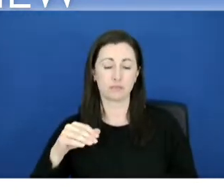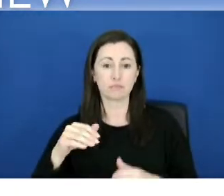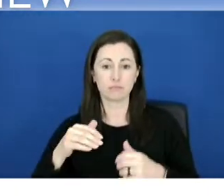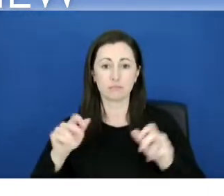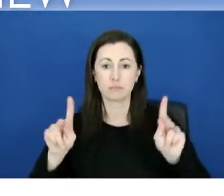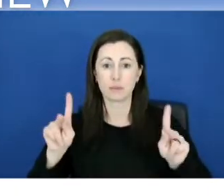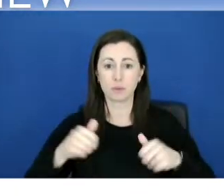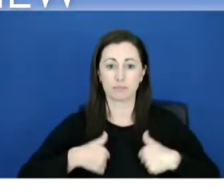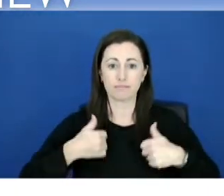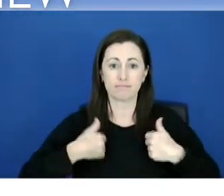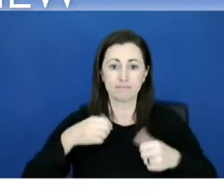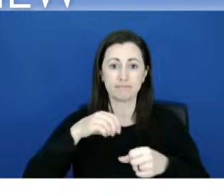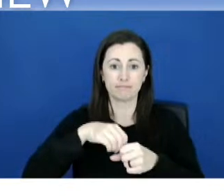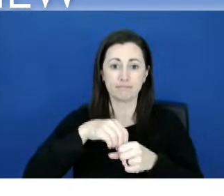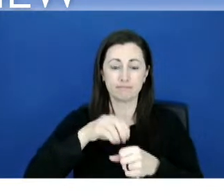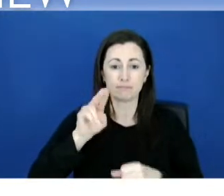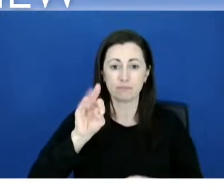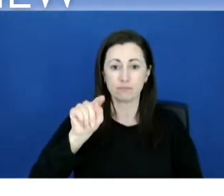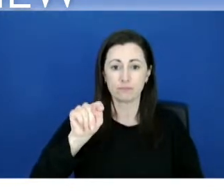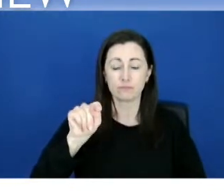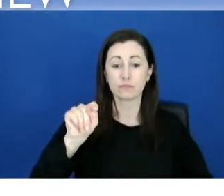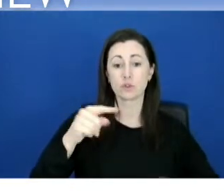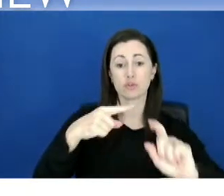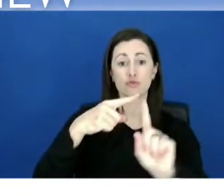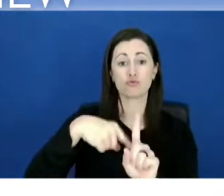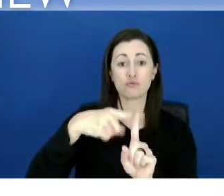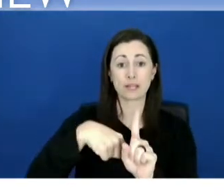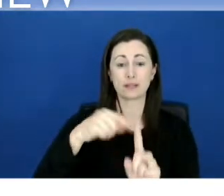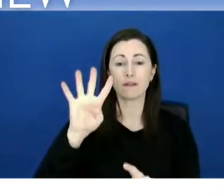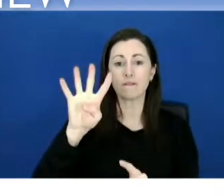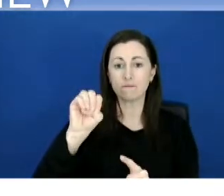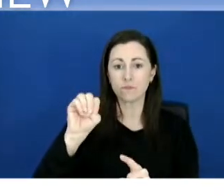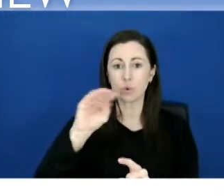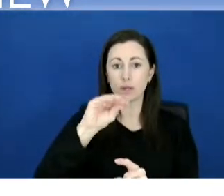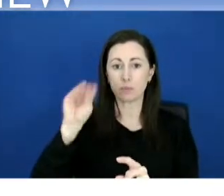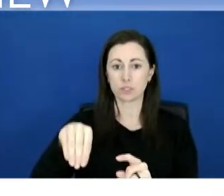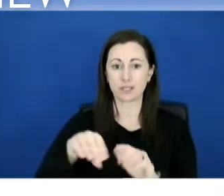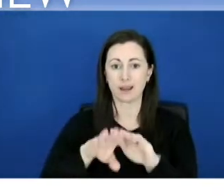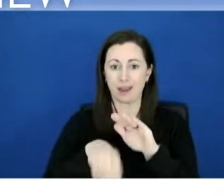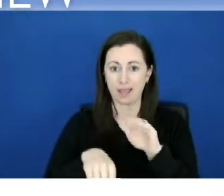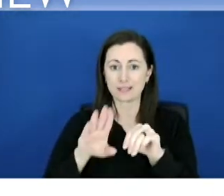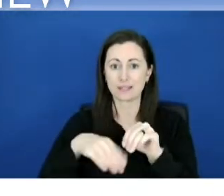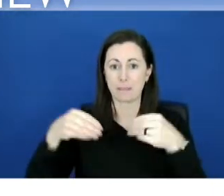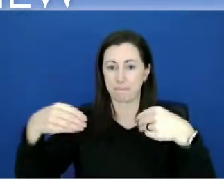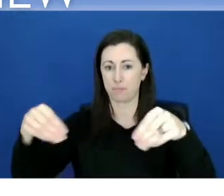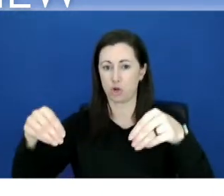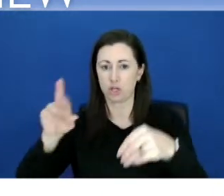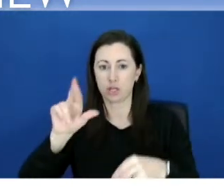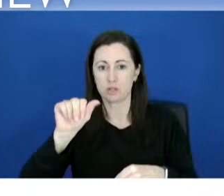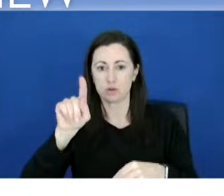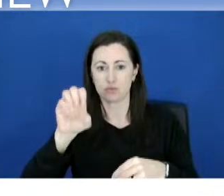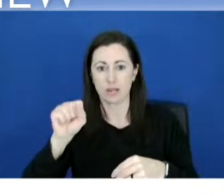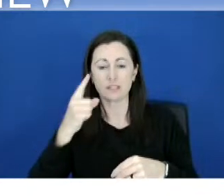APARTMENT UNITS AVAILABLE. 98% OCCUPANCY ACROSS THEIR